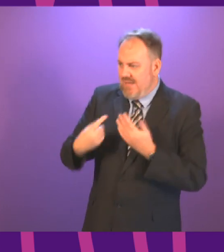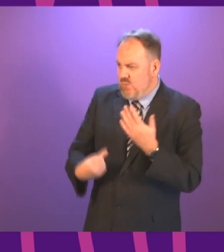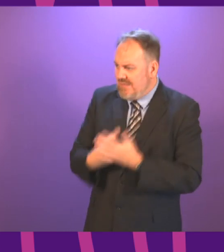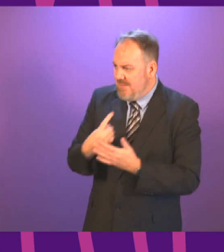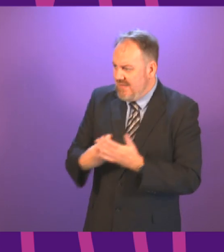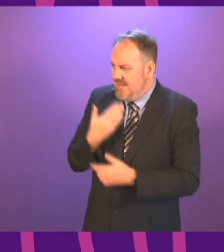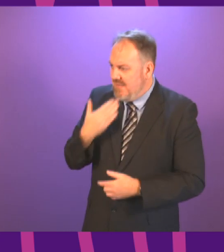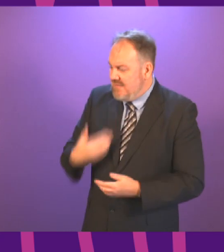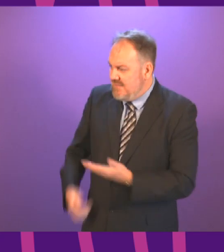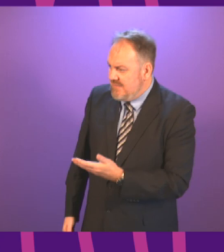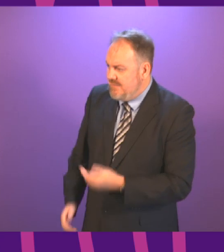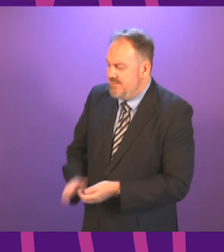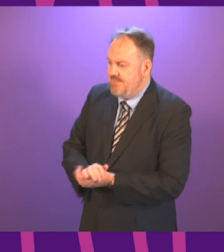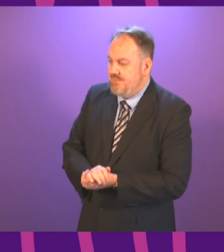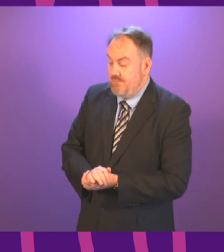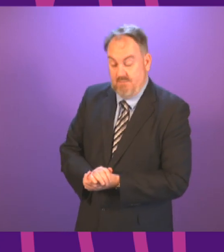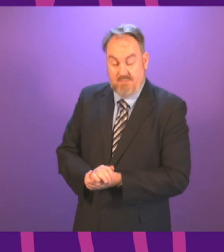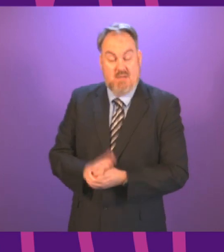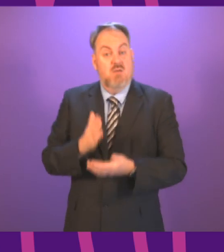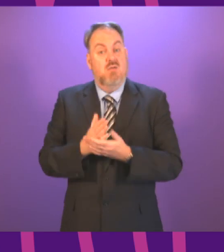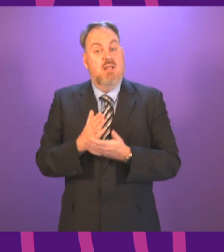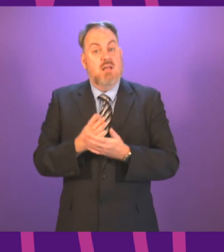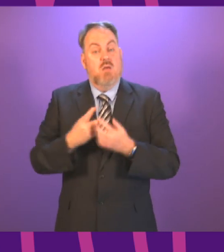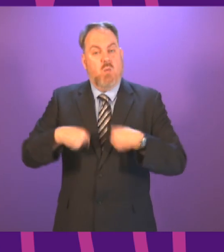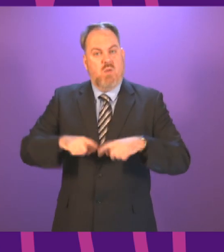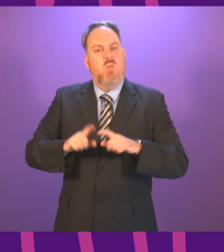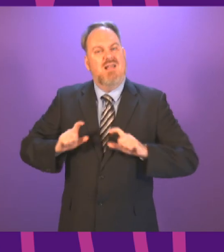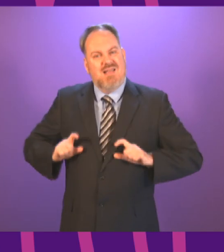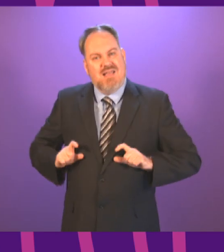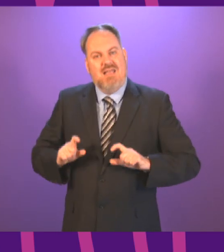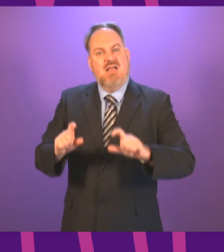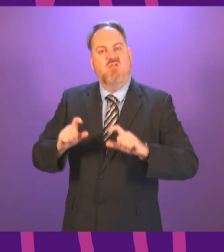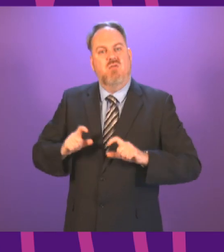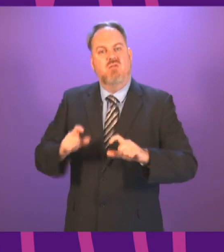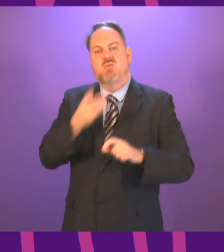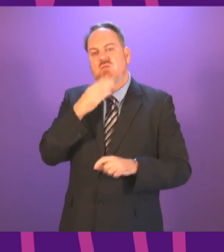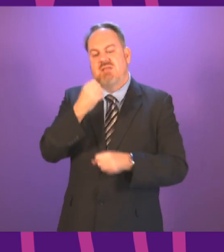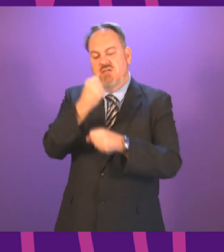The First Minister: We of course continue to have access to the